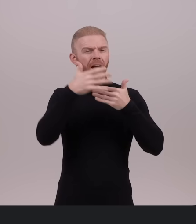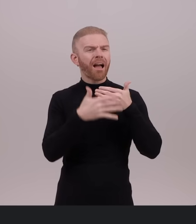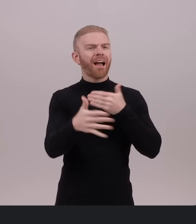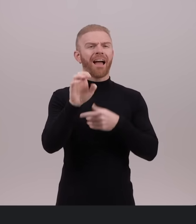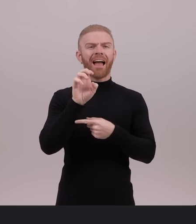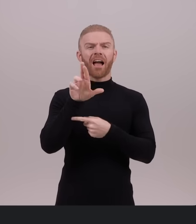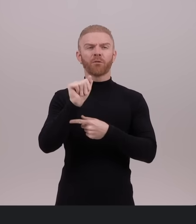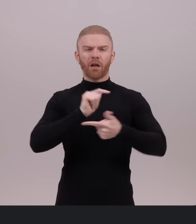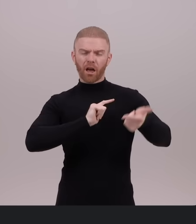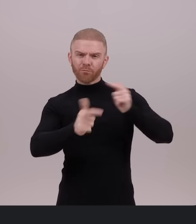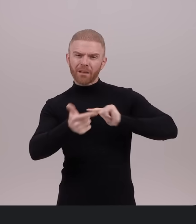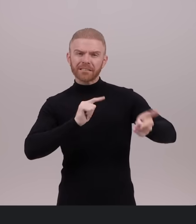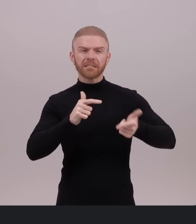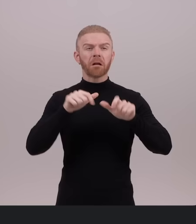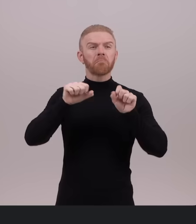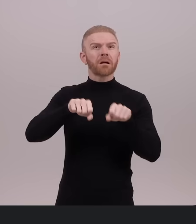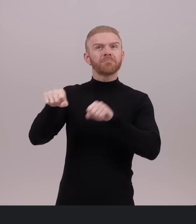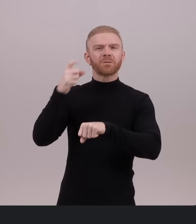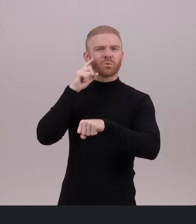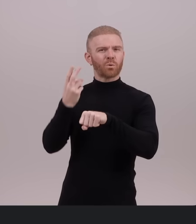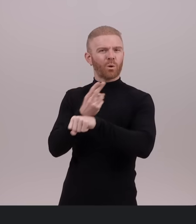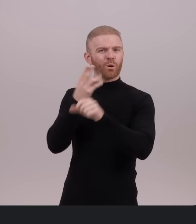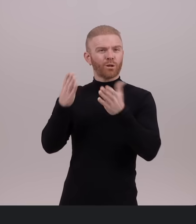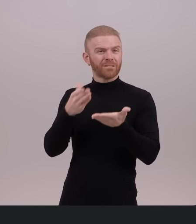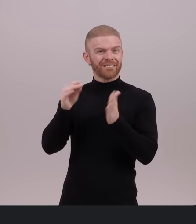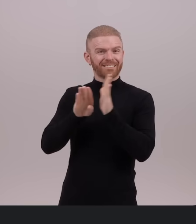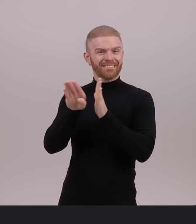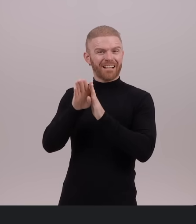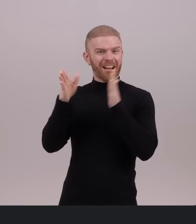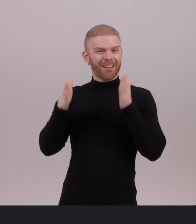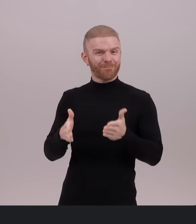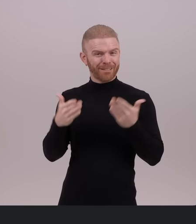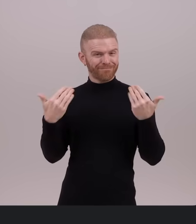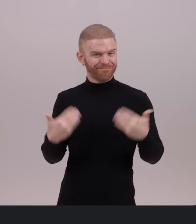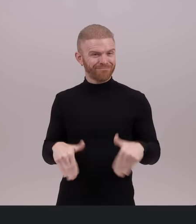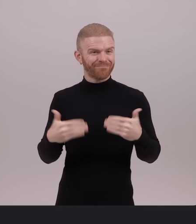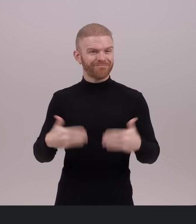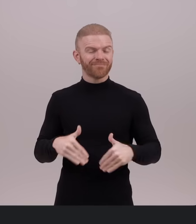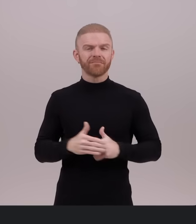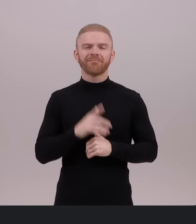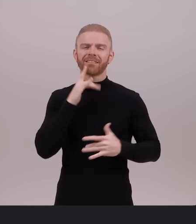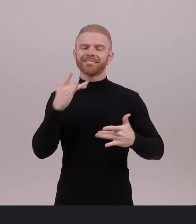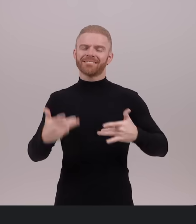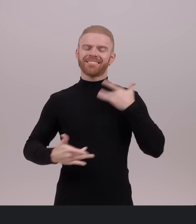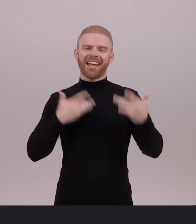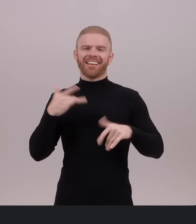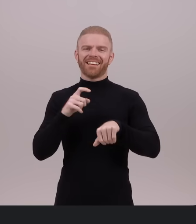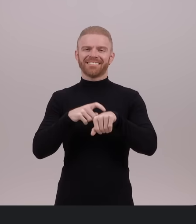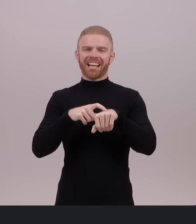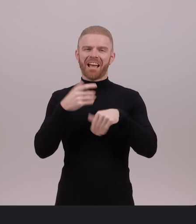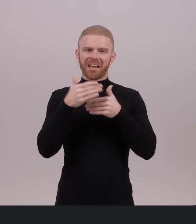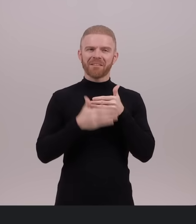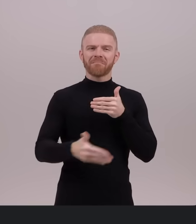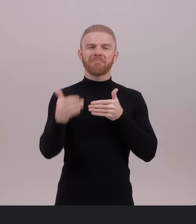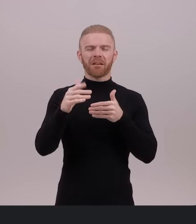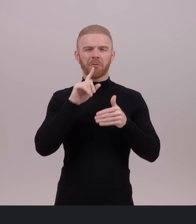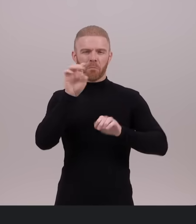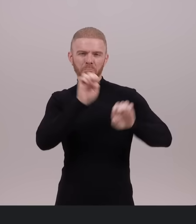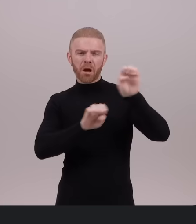and possibility for users and developers. It's an exciting time to experiment without barriers,